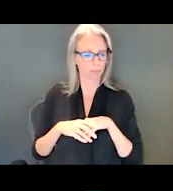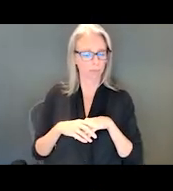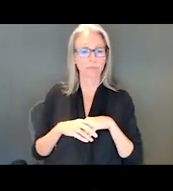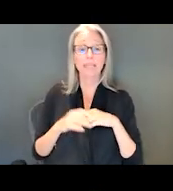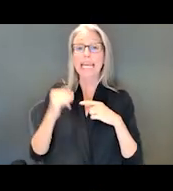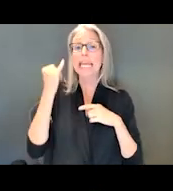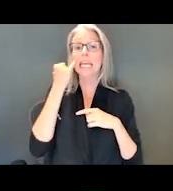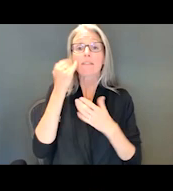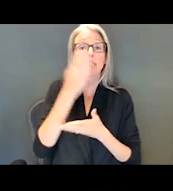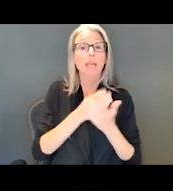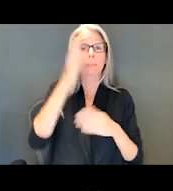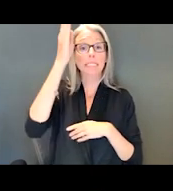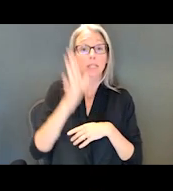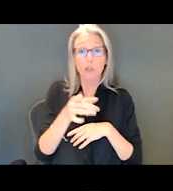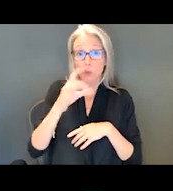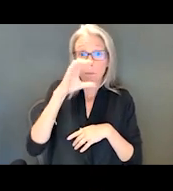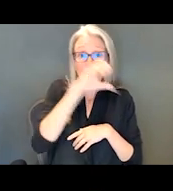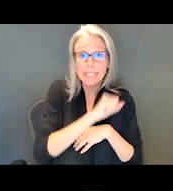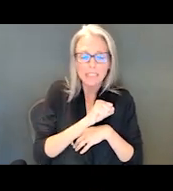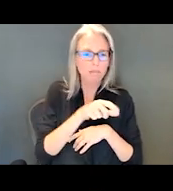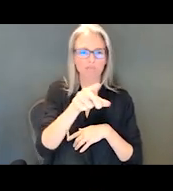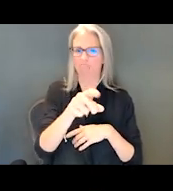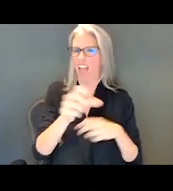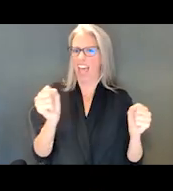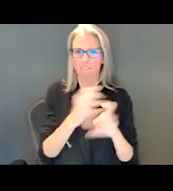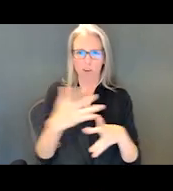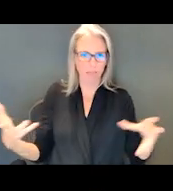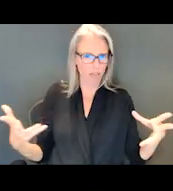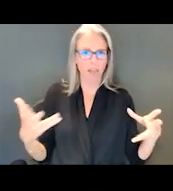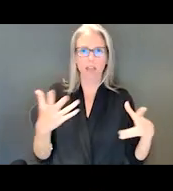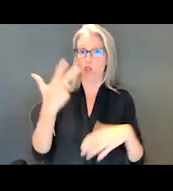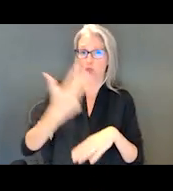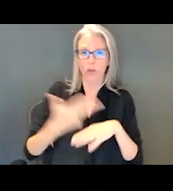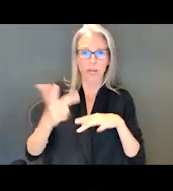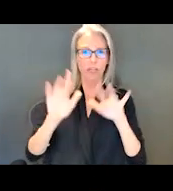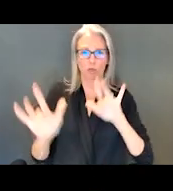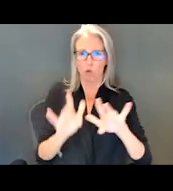We will be adding, we will also be updating the recordings with the post production edits.